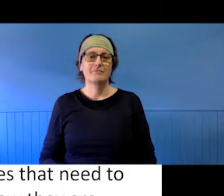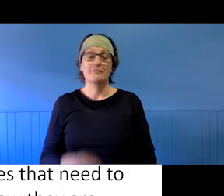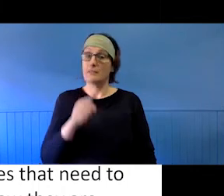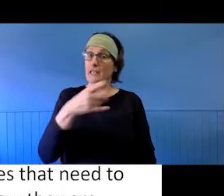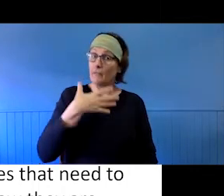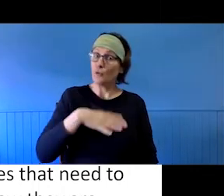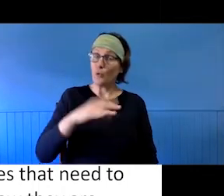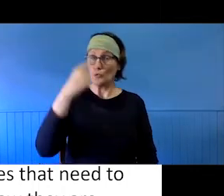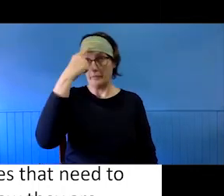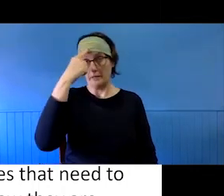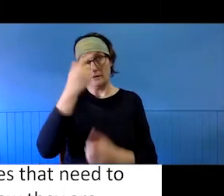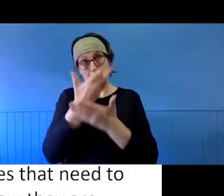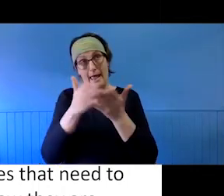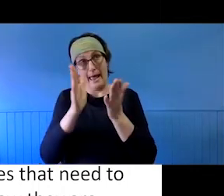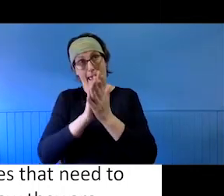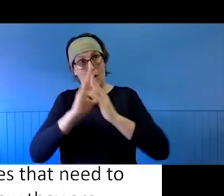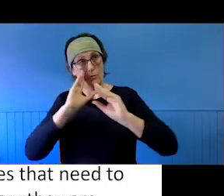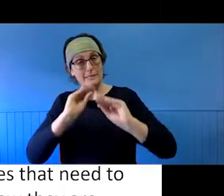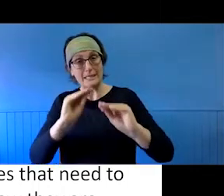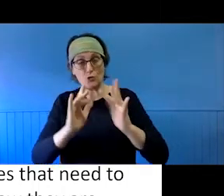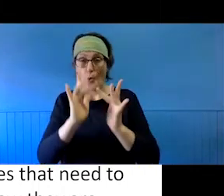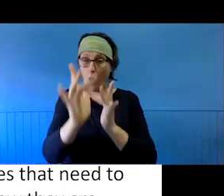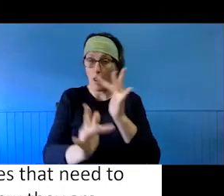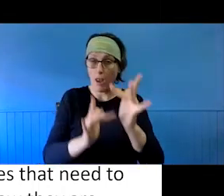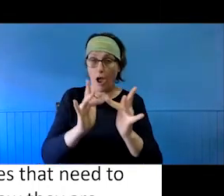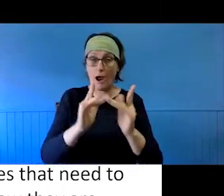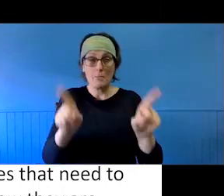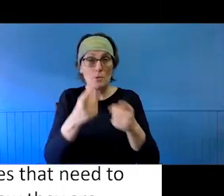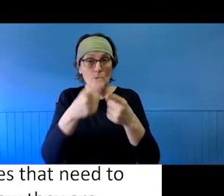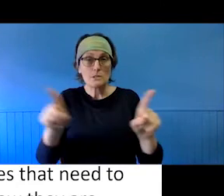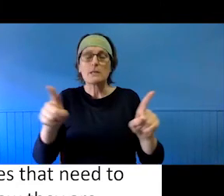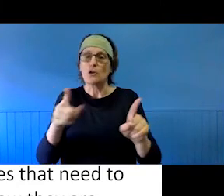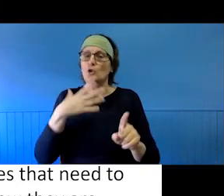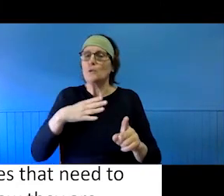class in the online environment, organisation becomes really, really important.